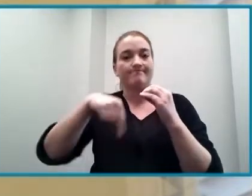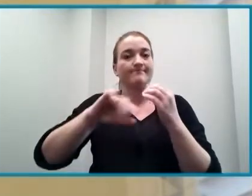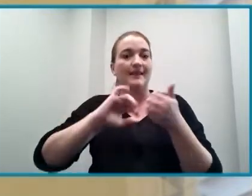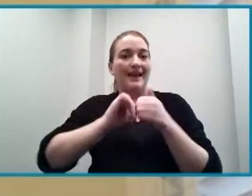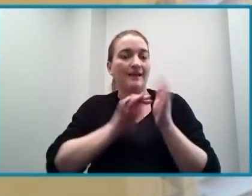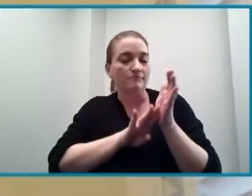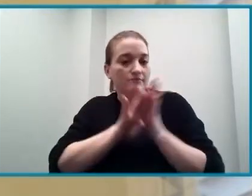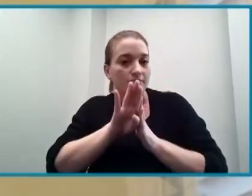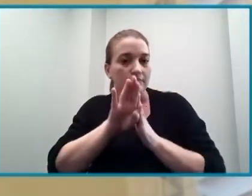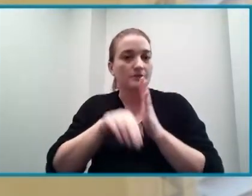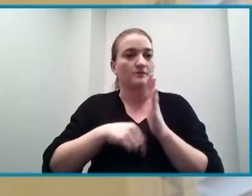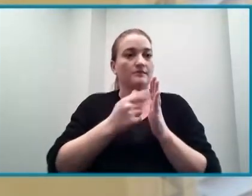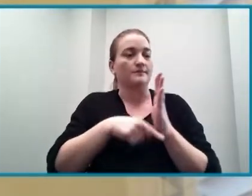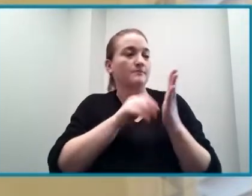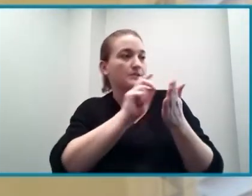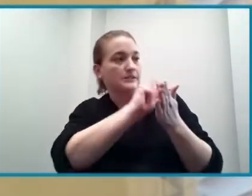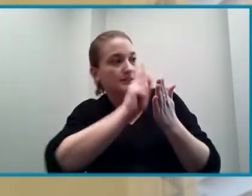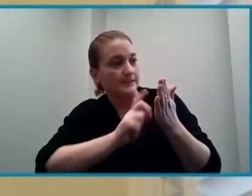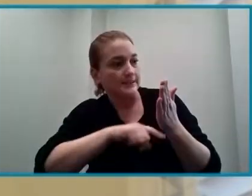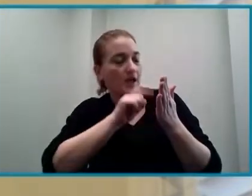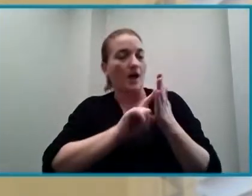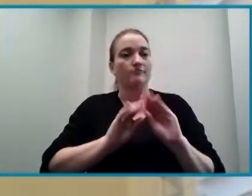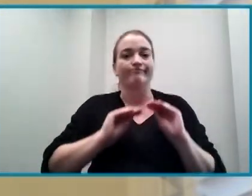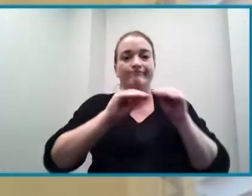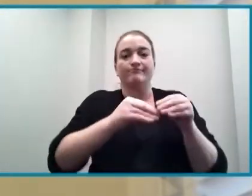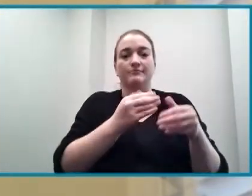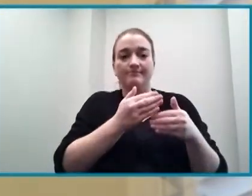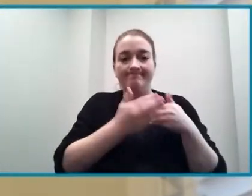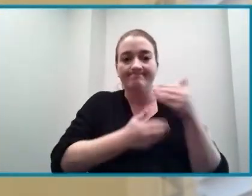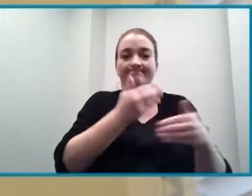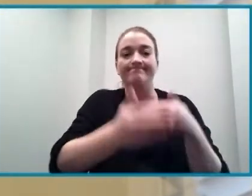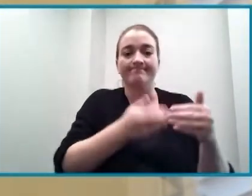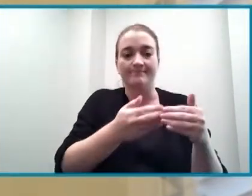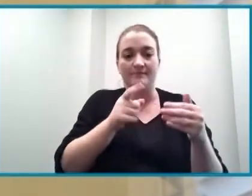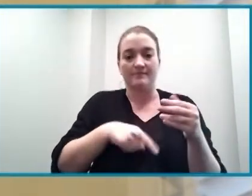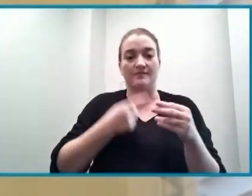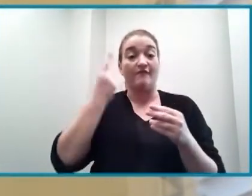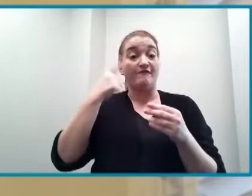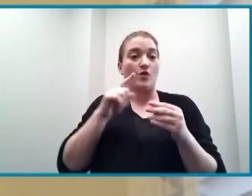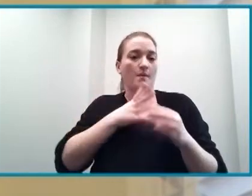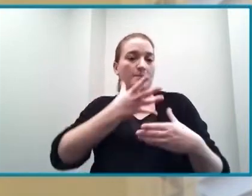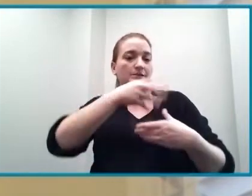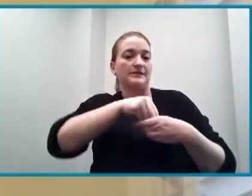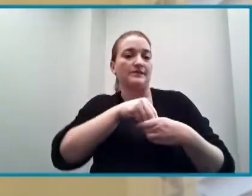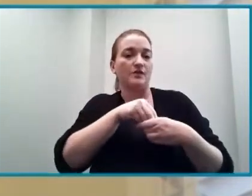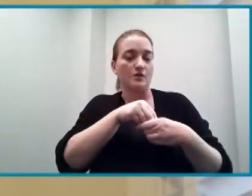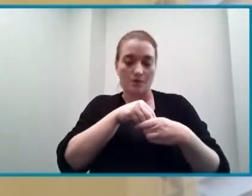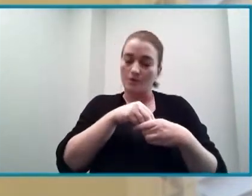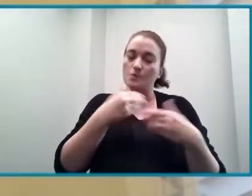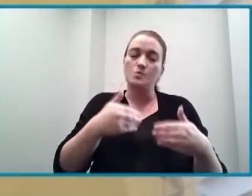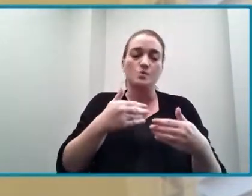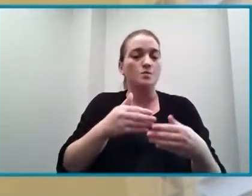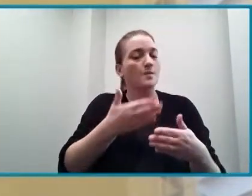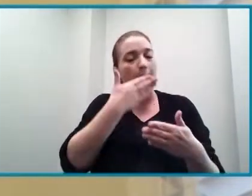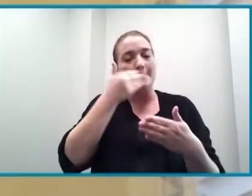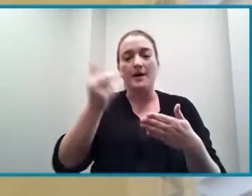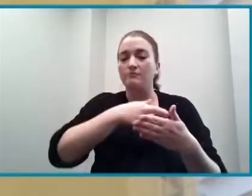and evaluation of programs for participants leading to stronger outcomes for participants. Strengthen capacity: